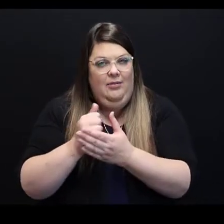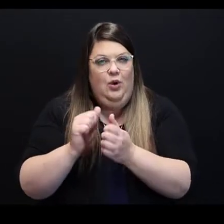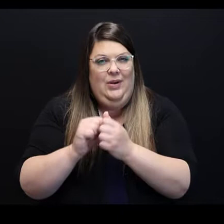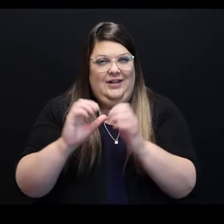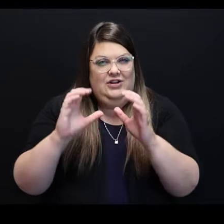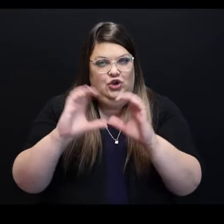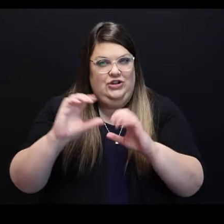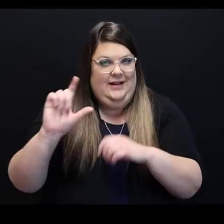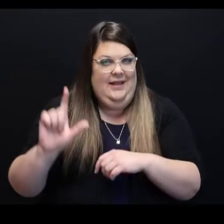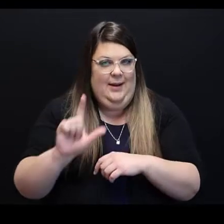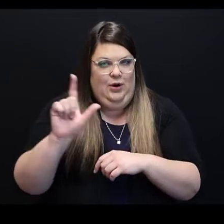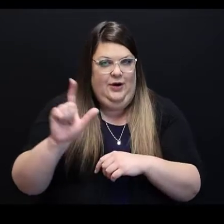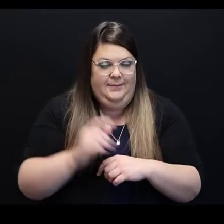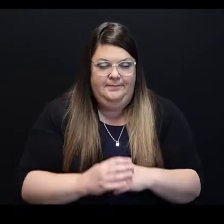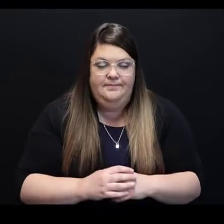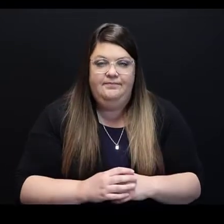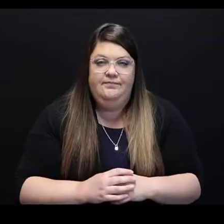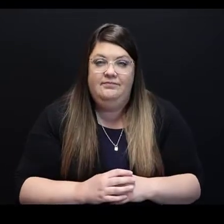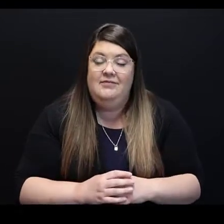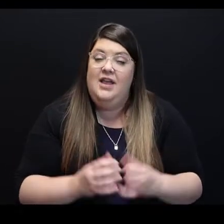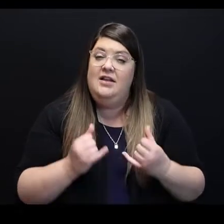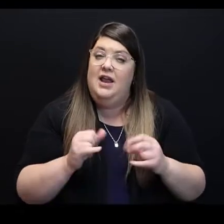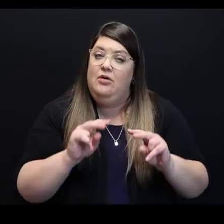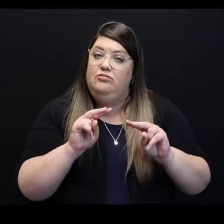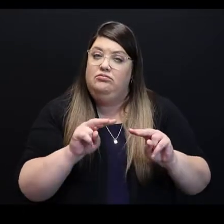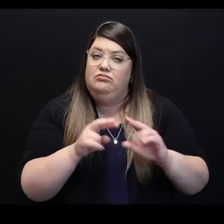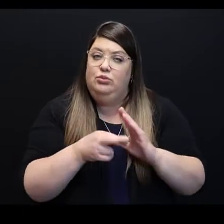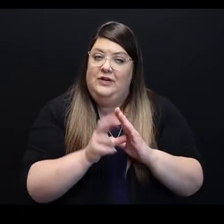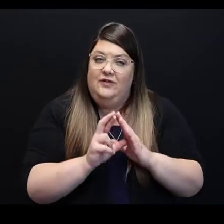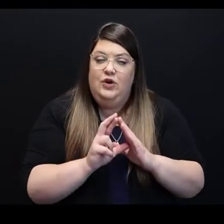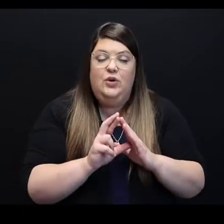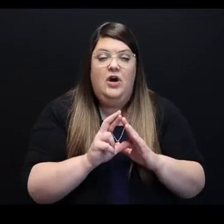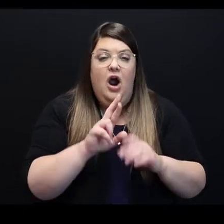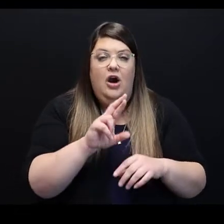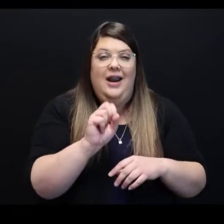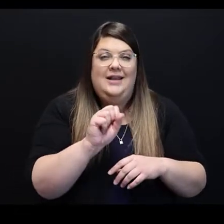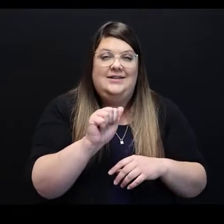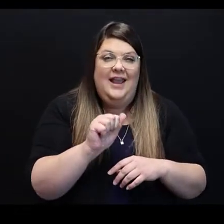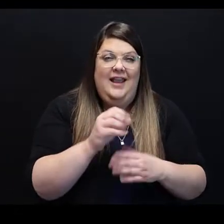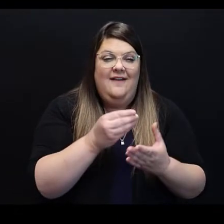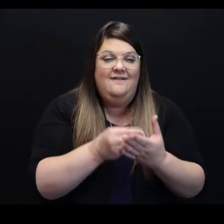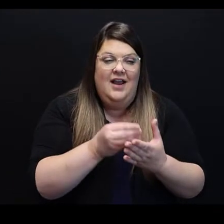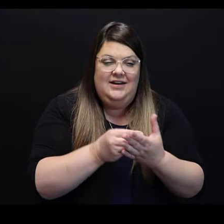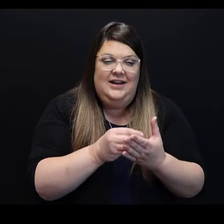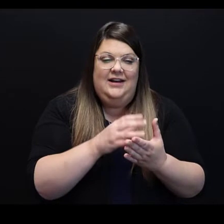Let's review RSA funded and other resources next. Select it in the top navigation bar.